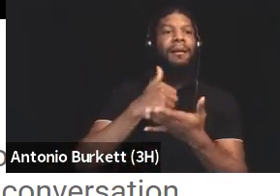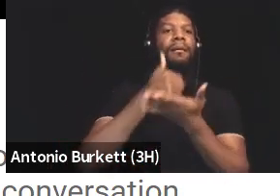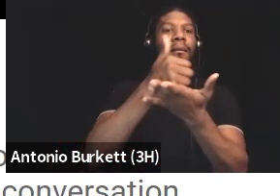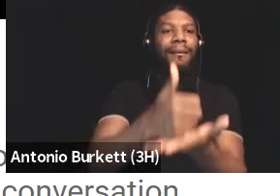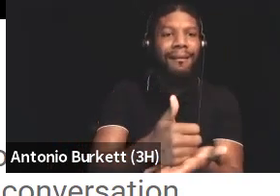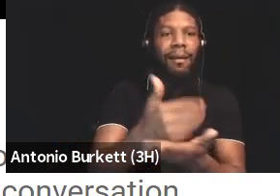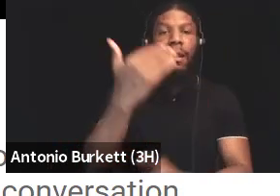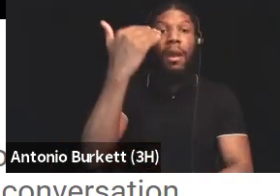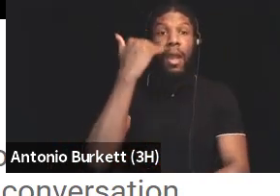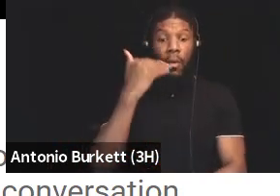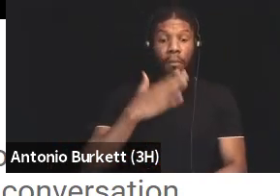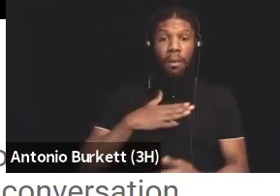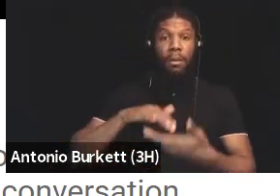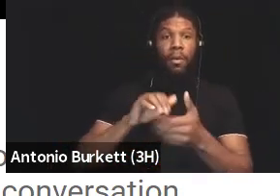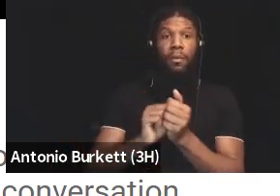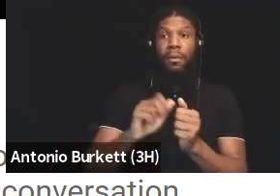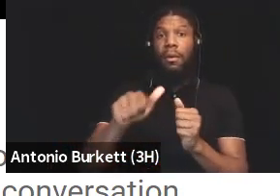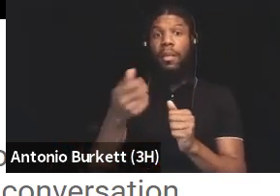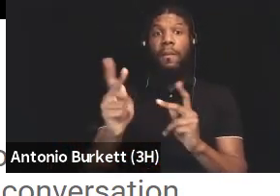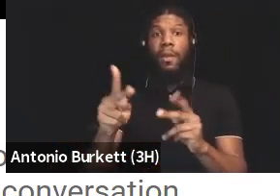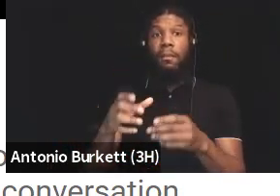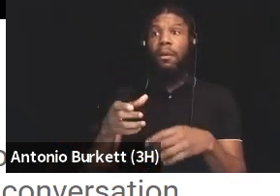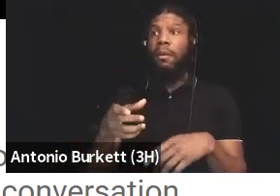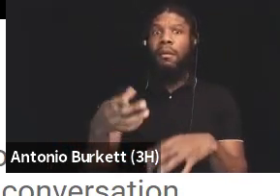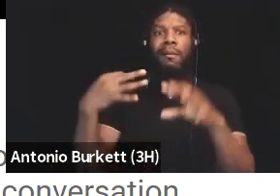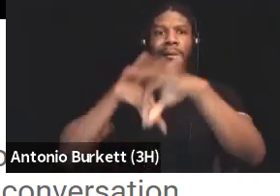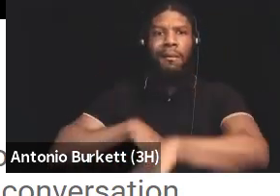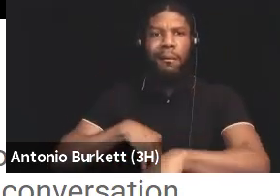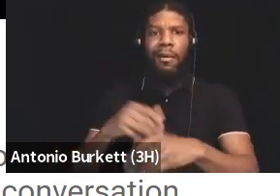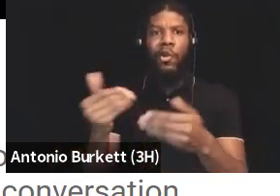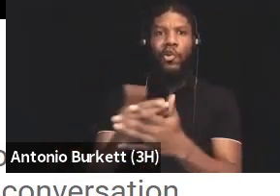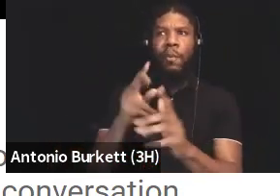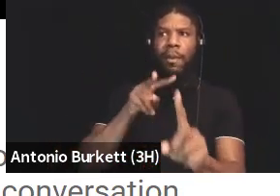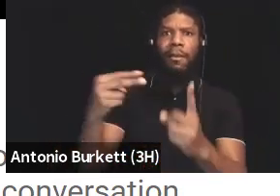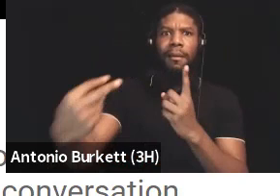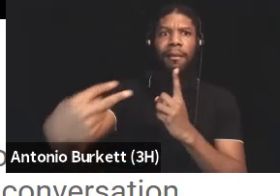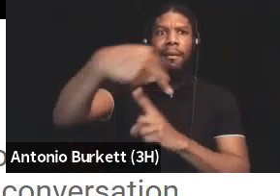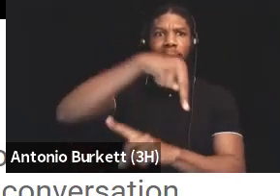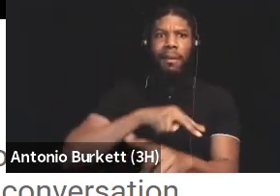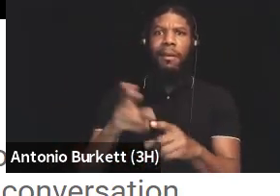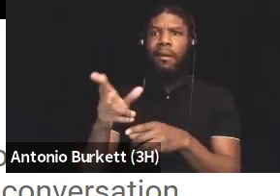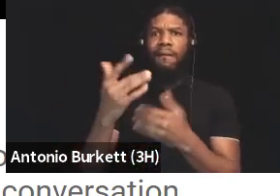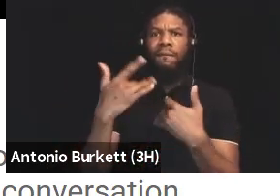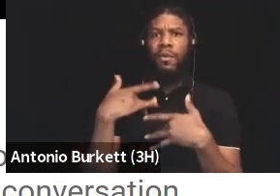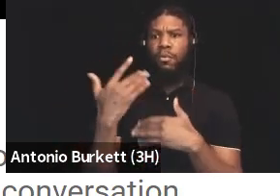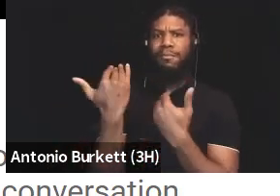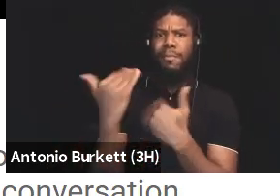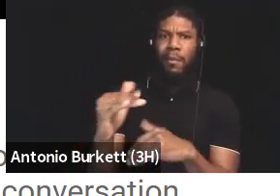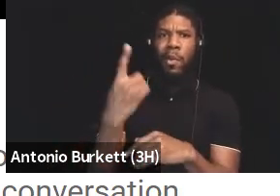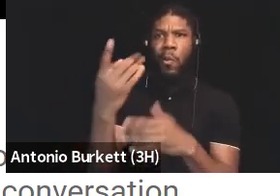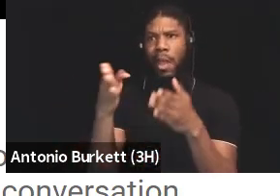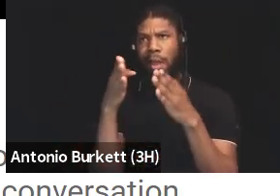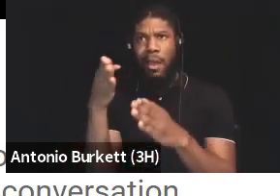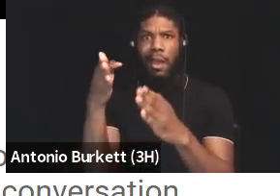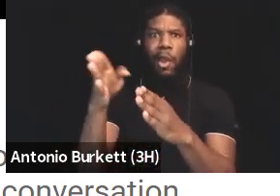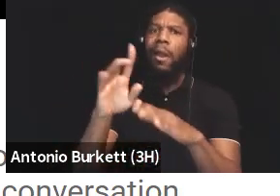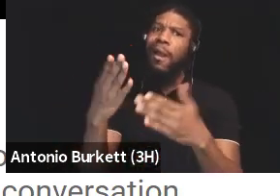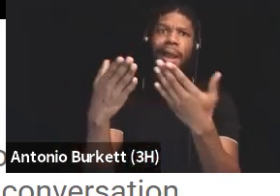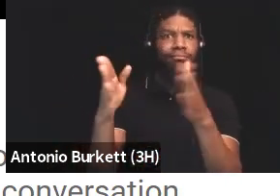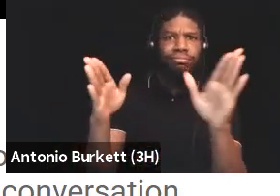they've gained other perspectives and thought about going in different directions as well.